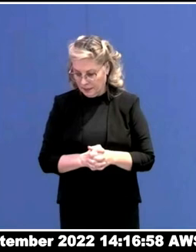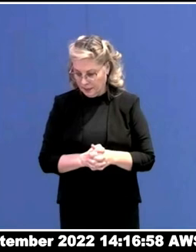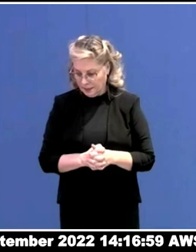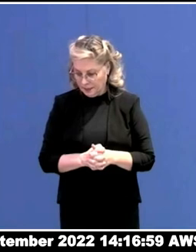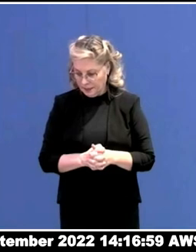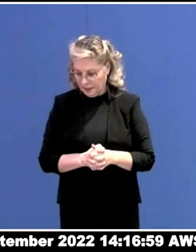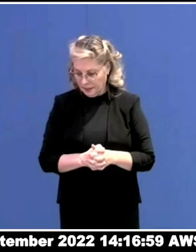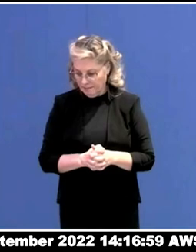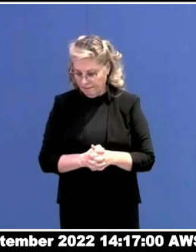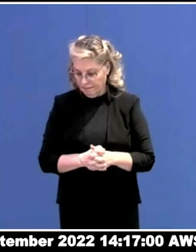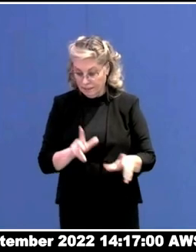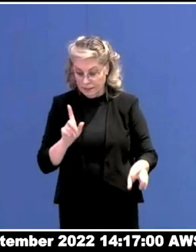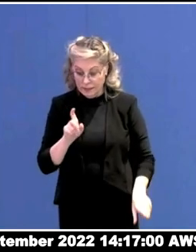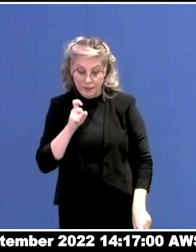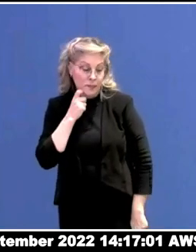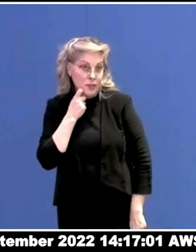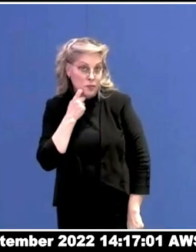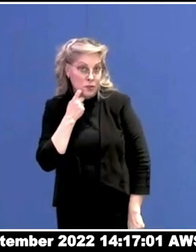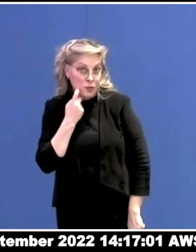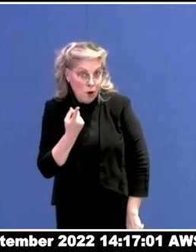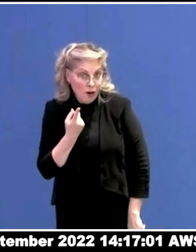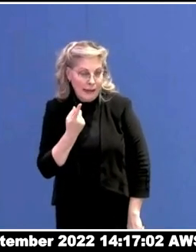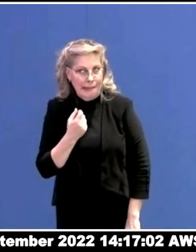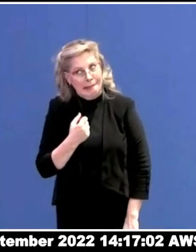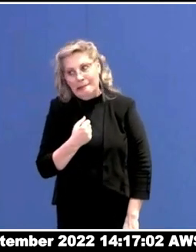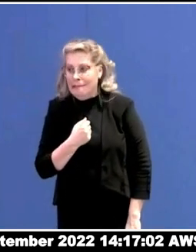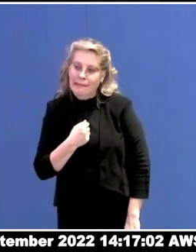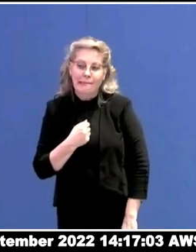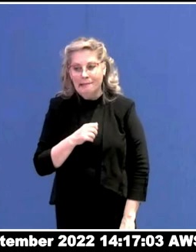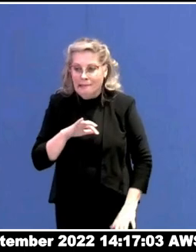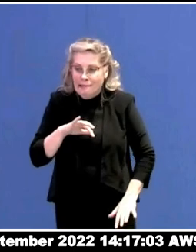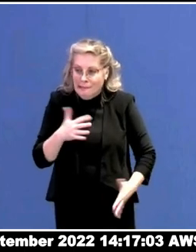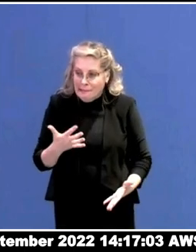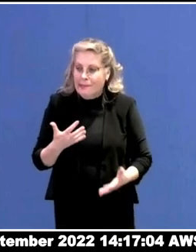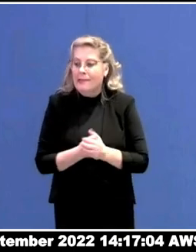It may not get done by tomorrow because it needs some political will, but to legislate